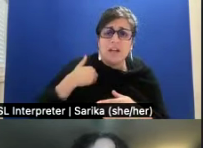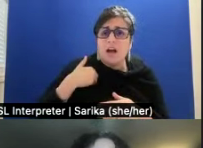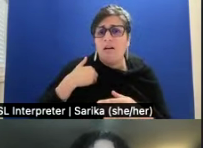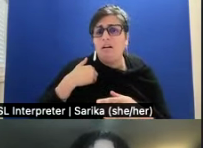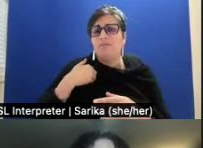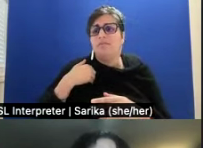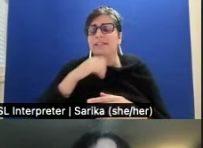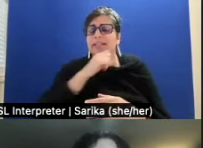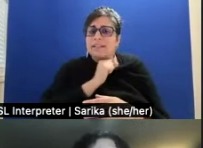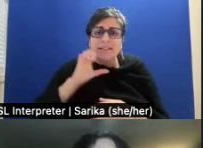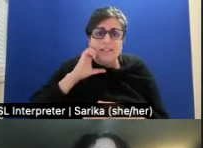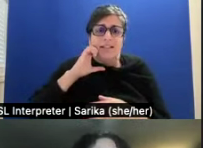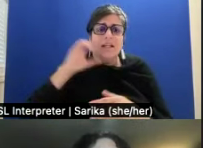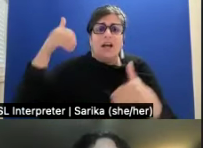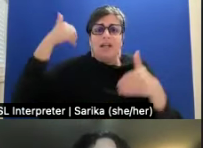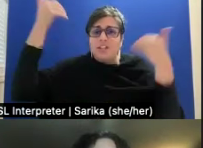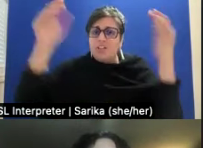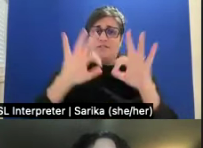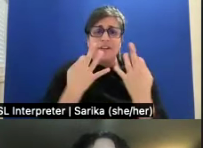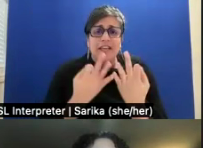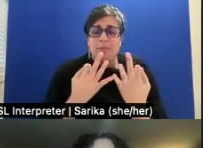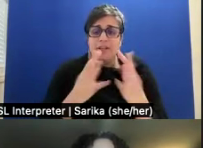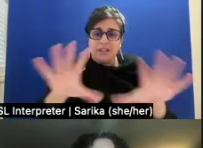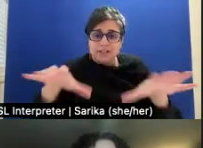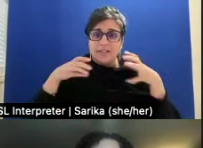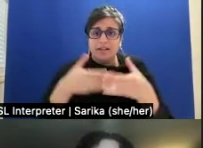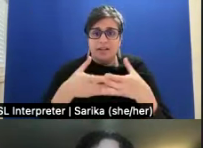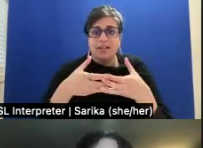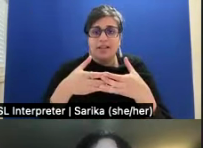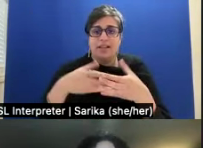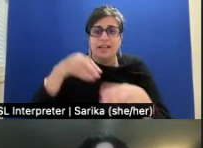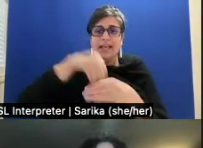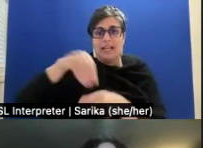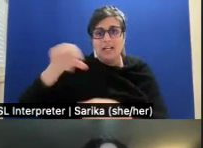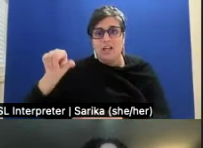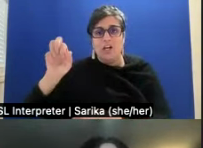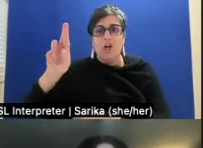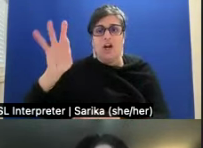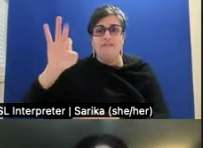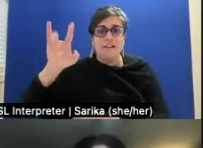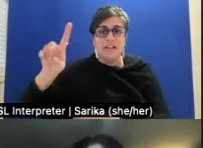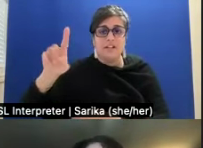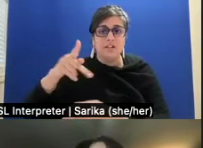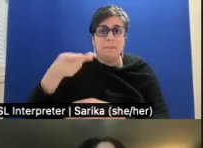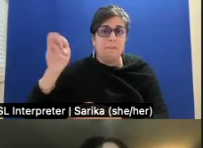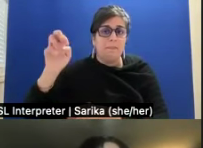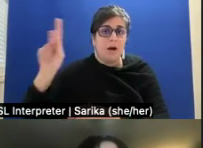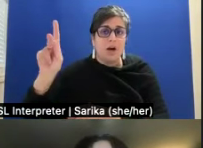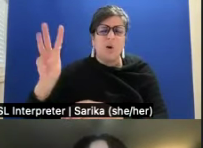families, in, in Garfield Park. And then there are several other, you know,